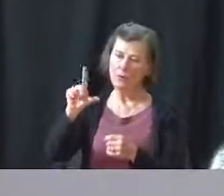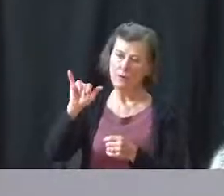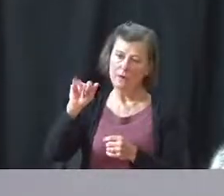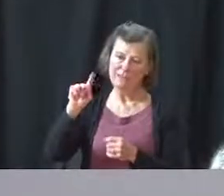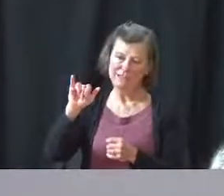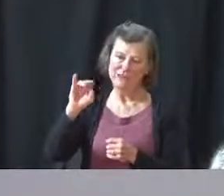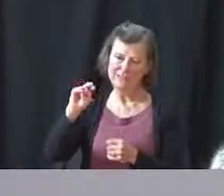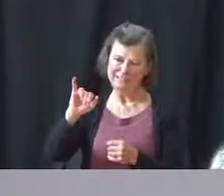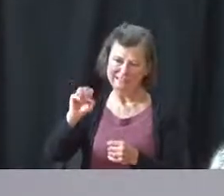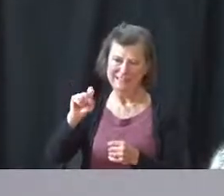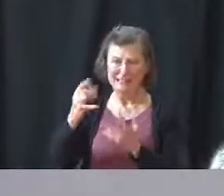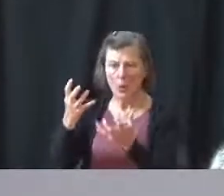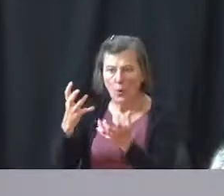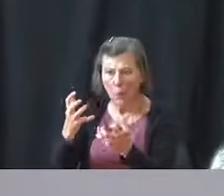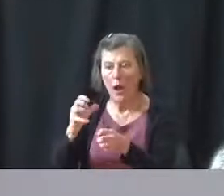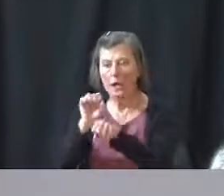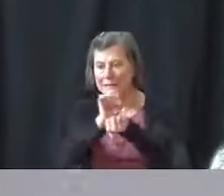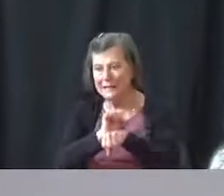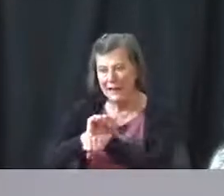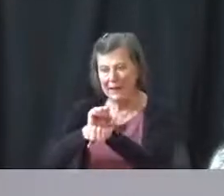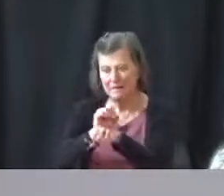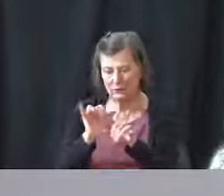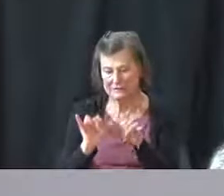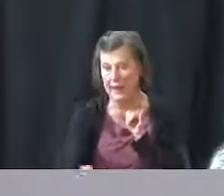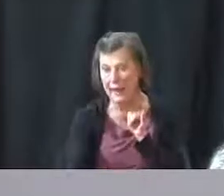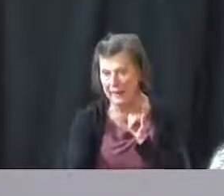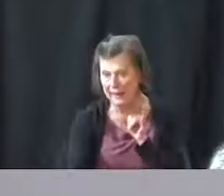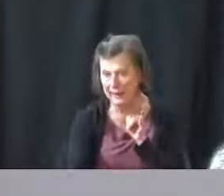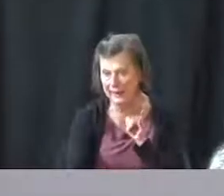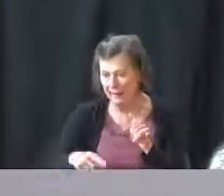to stay in this country. They threatened his life.